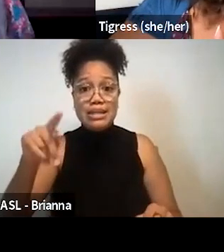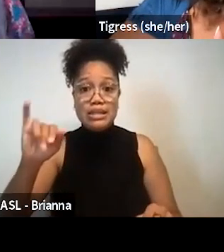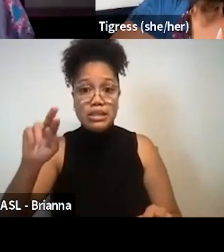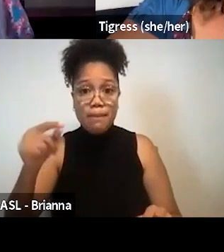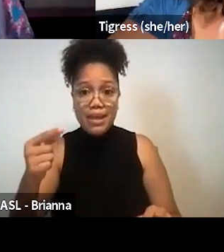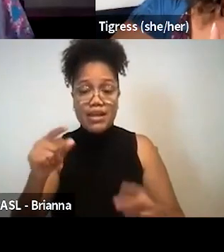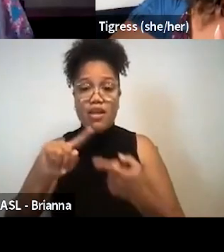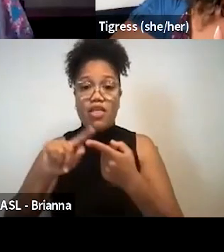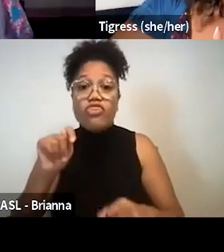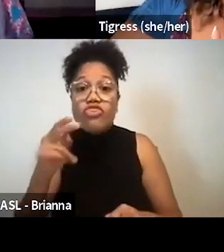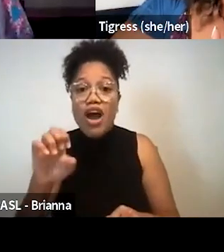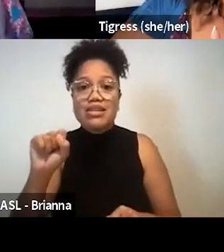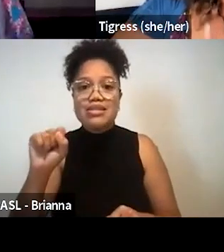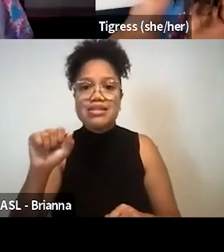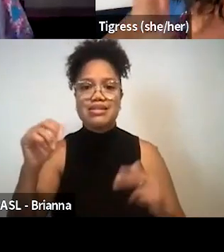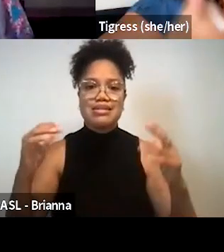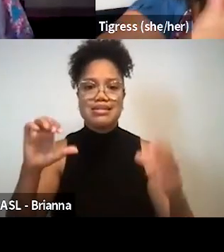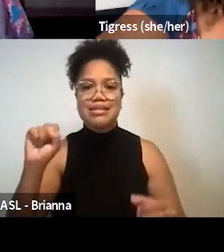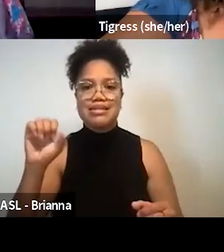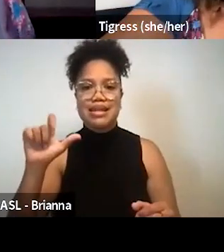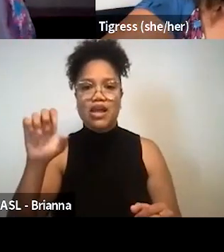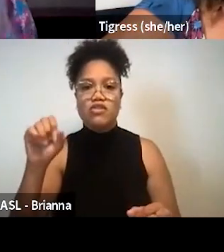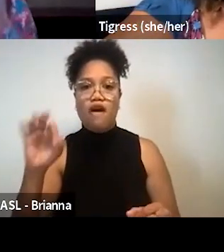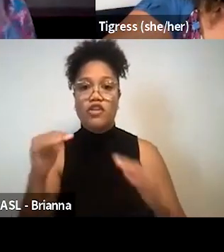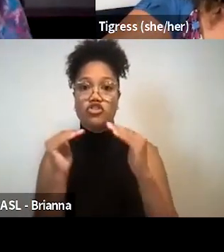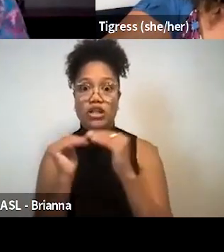It came out many years ago, but actually because we've had so little movement